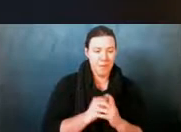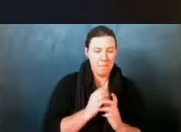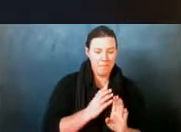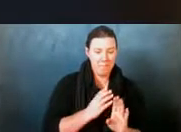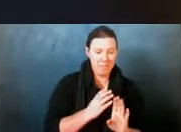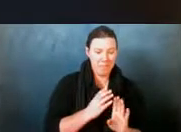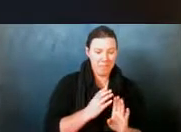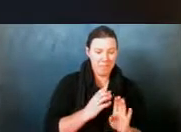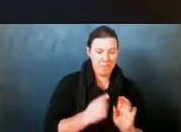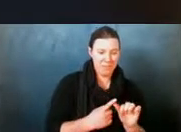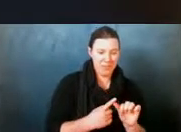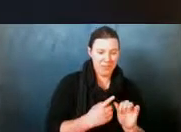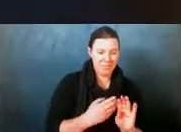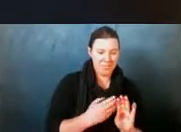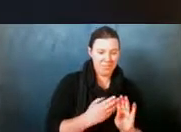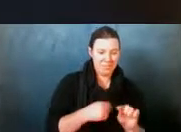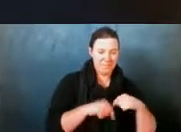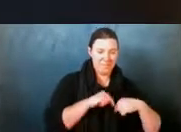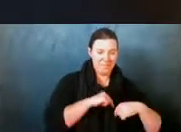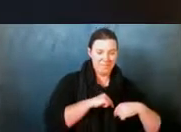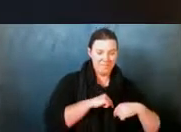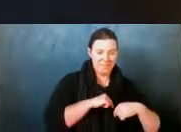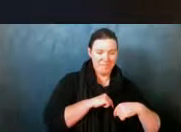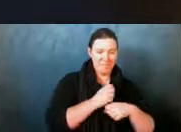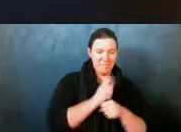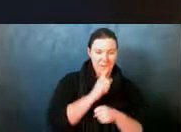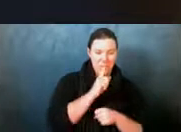let's make sure that everyone is on mute.